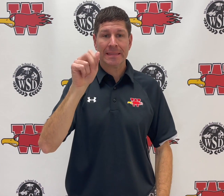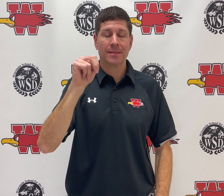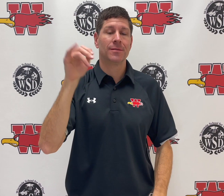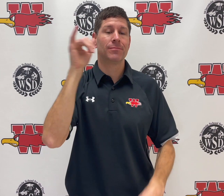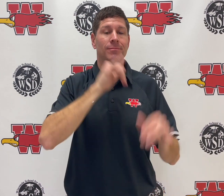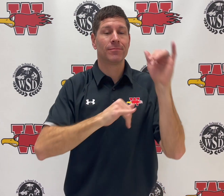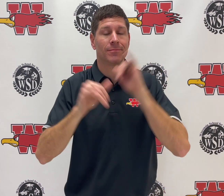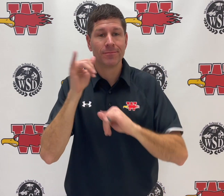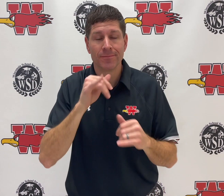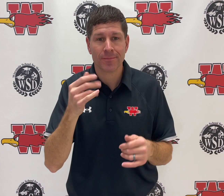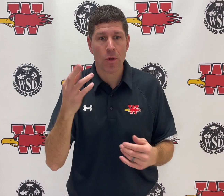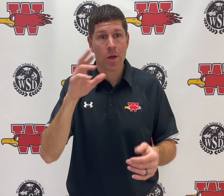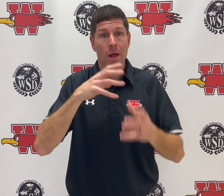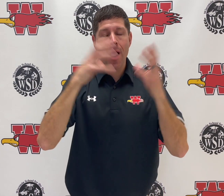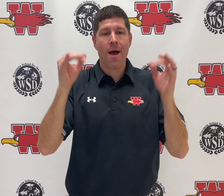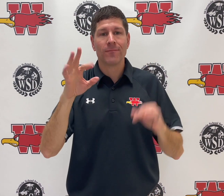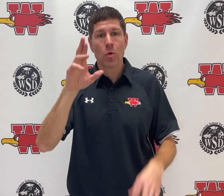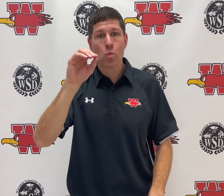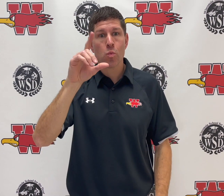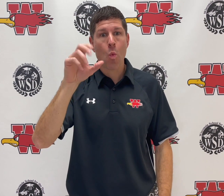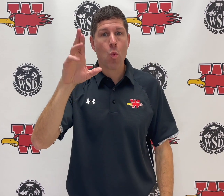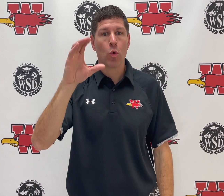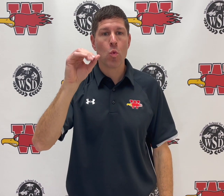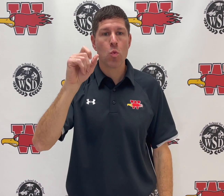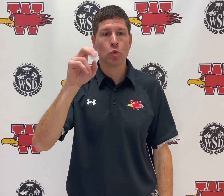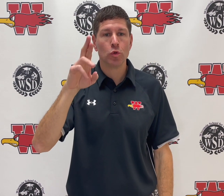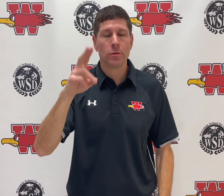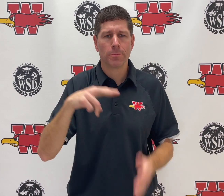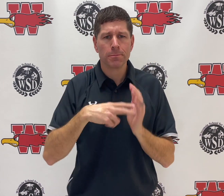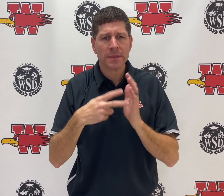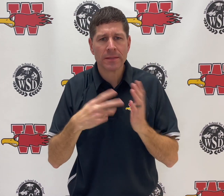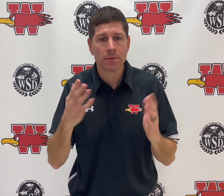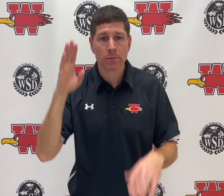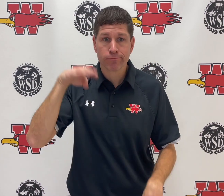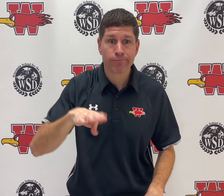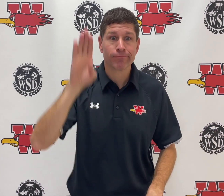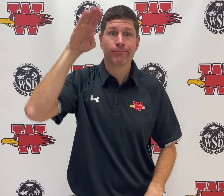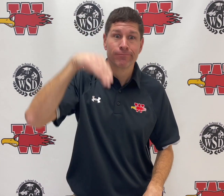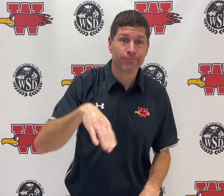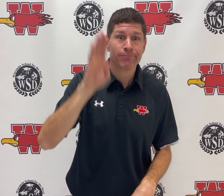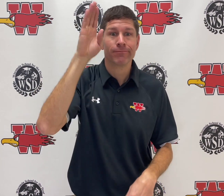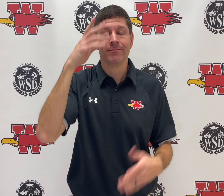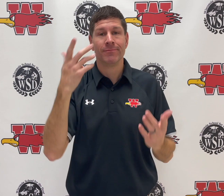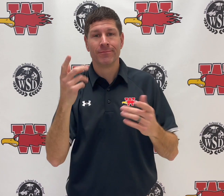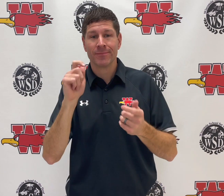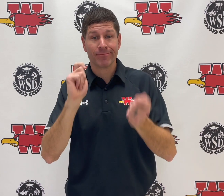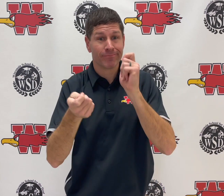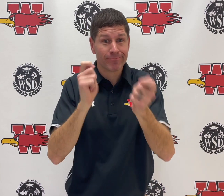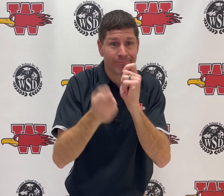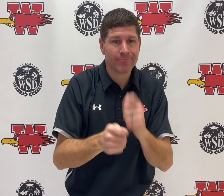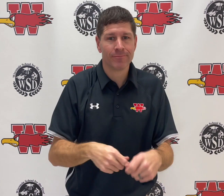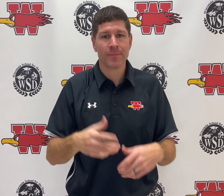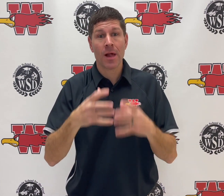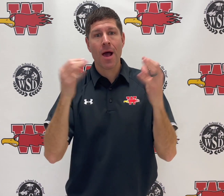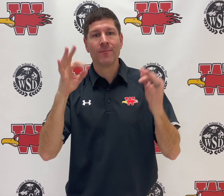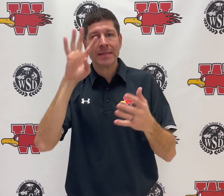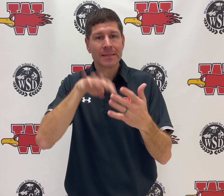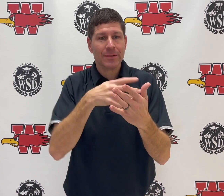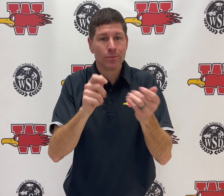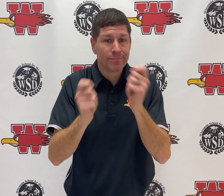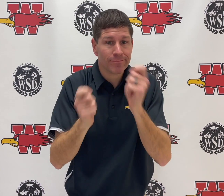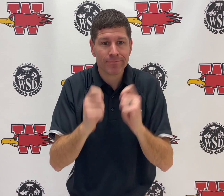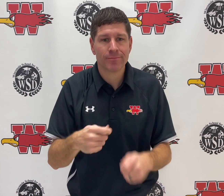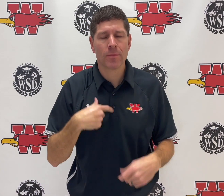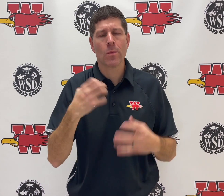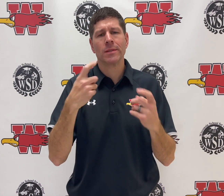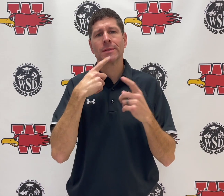This season has been a roller coaster. Lots of ups and downs. Lots of changes, schedule shifting.